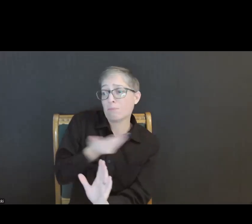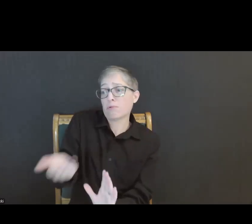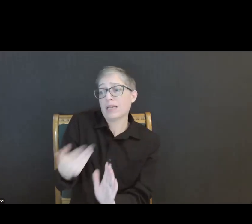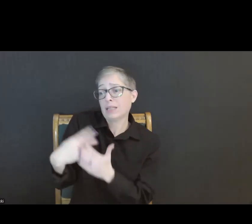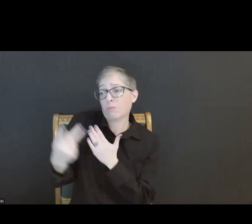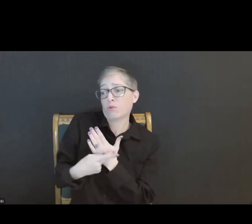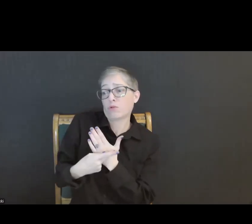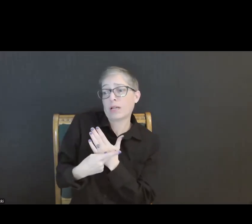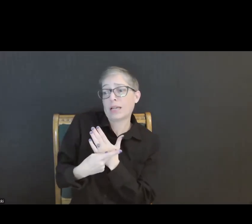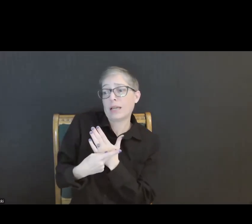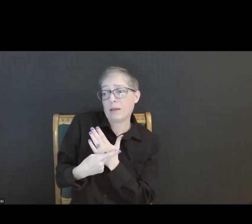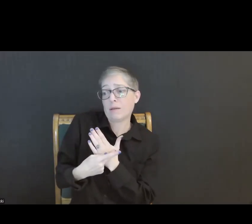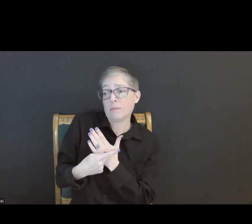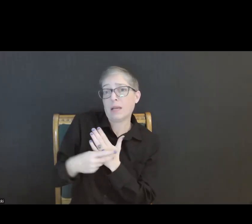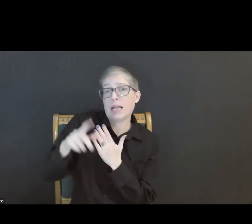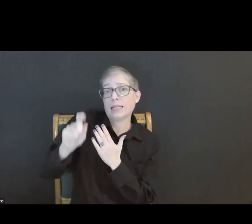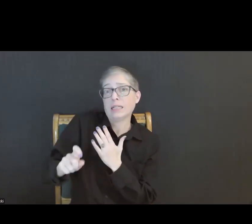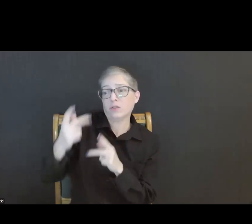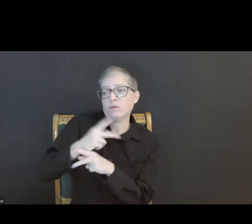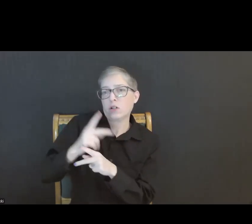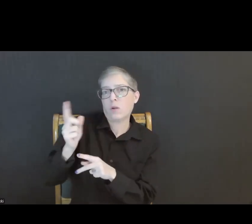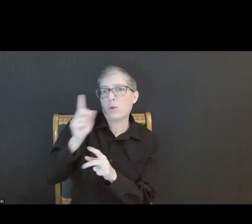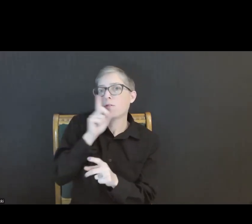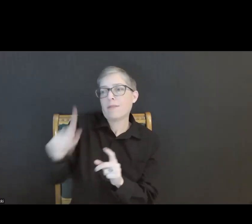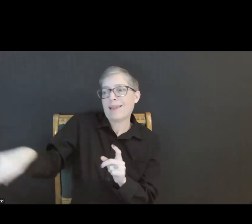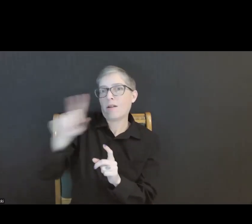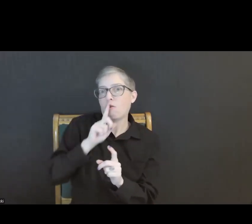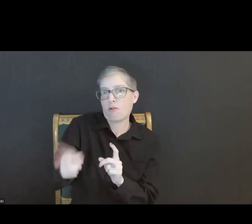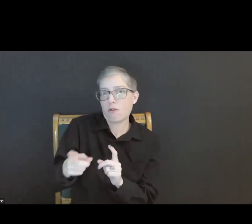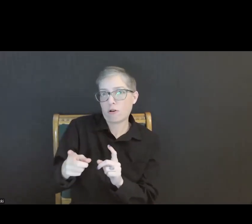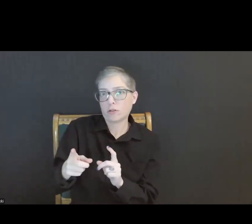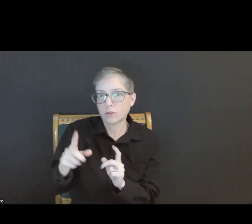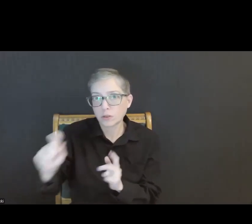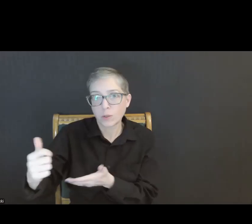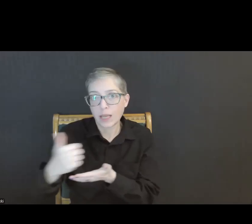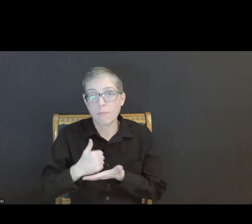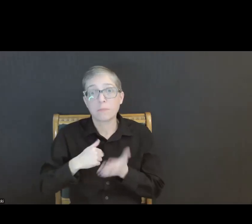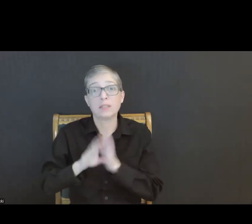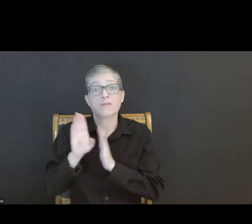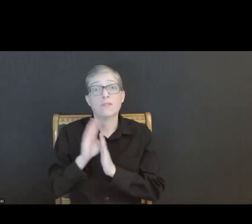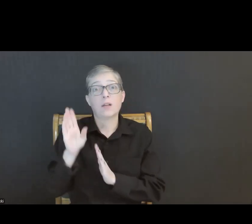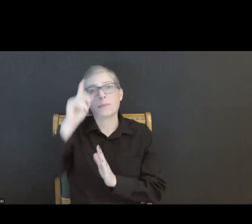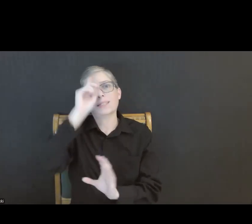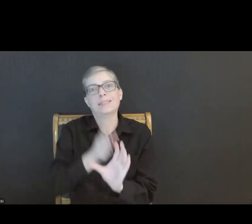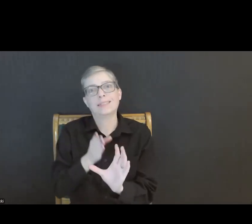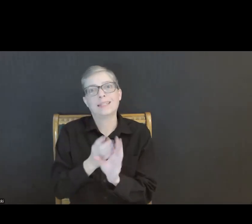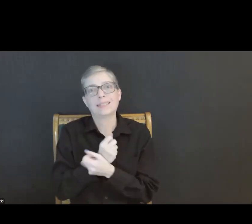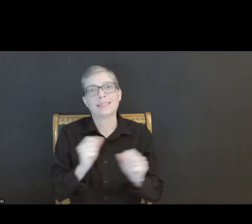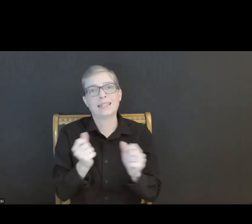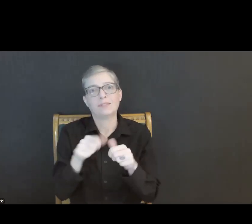me develop sort of this psychological safe place because I knew I had to learn how to Cod switch